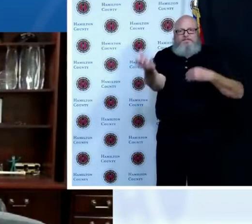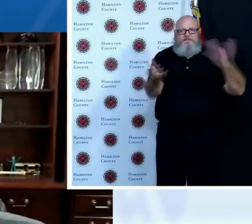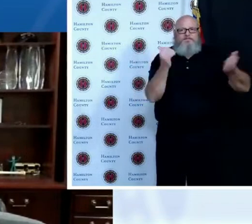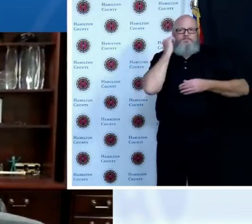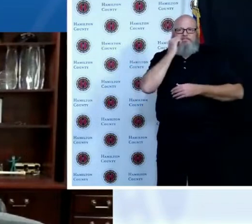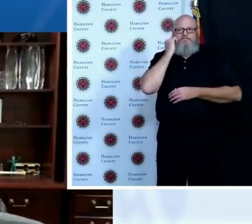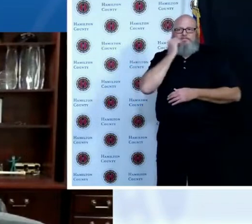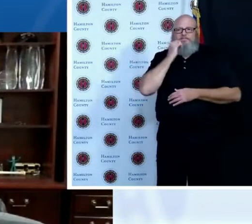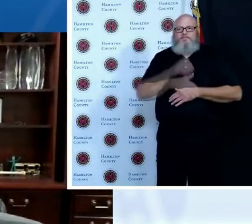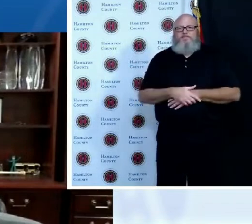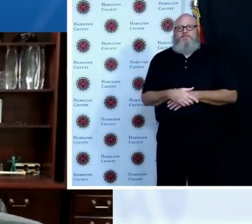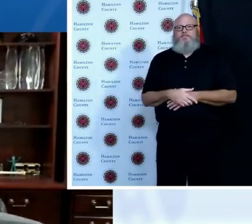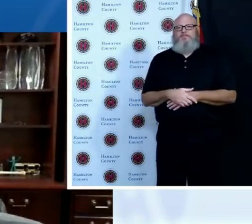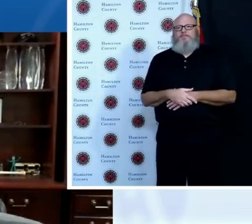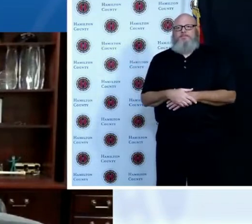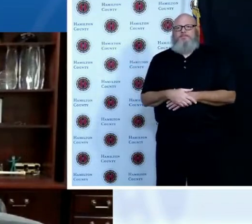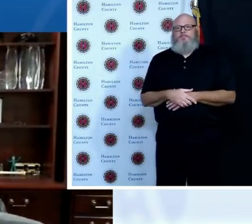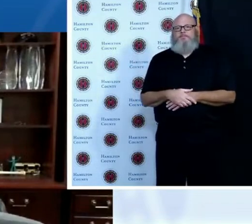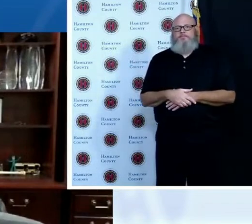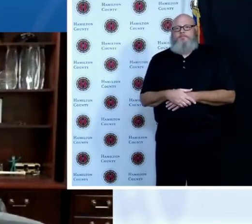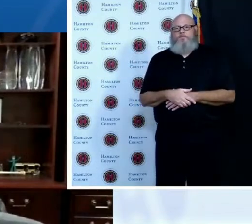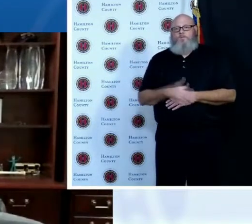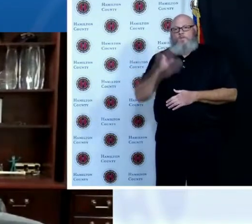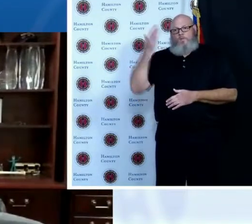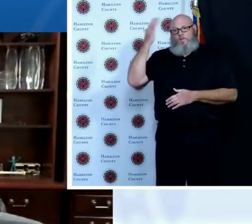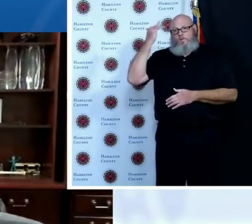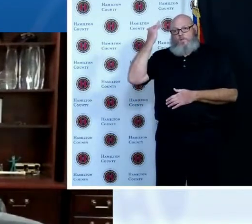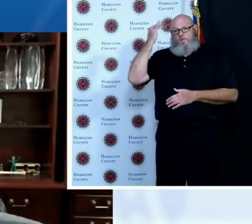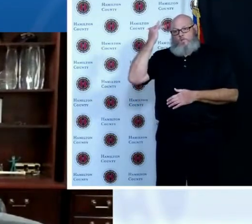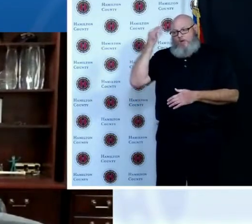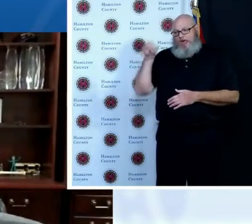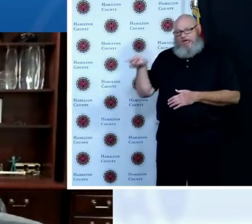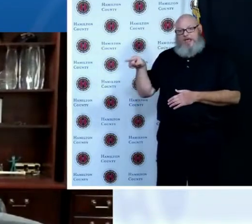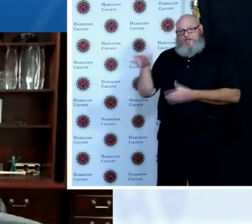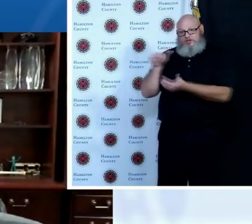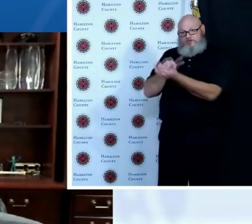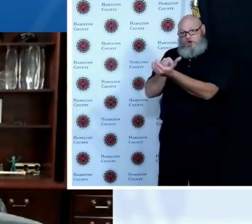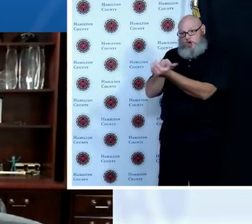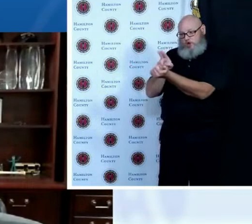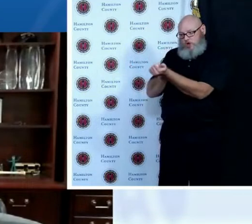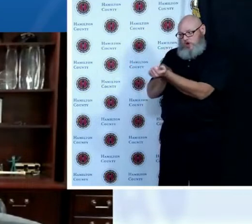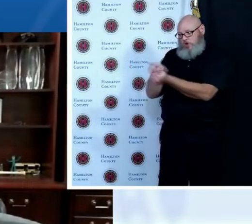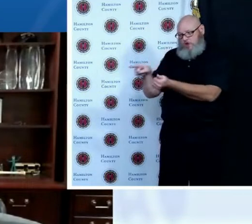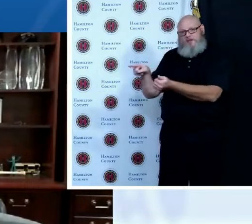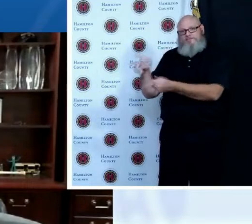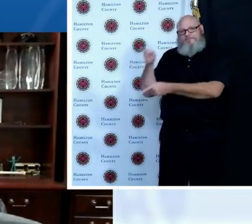our rollout has been very smooth it's gone extremely well people have been quick to sign